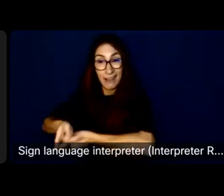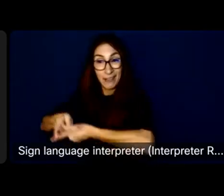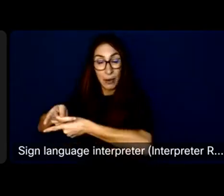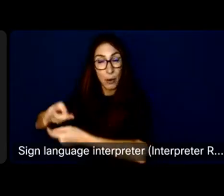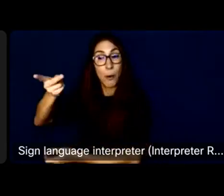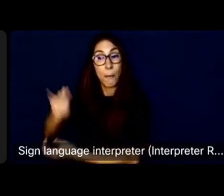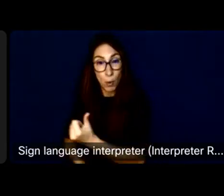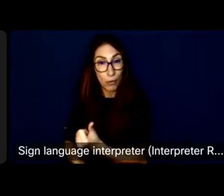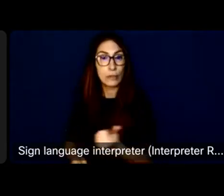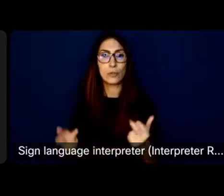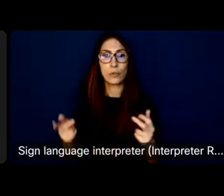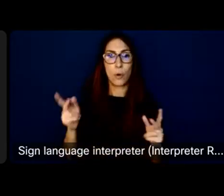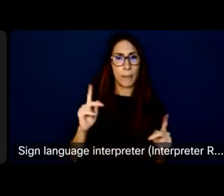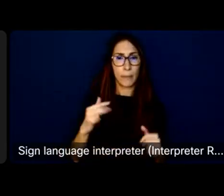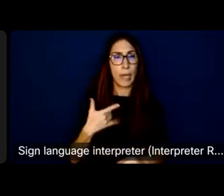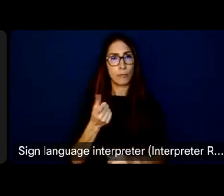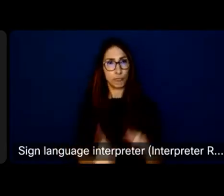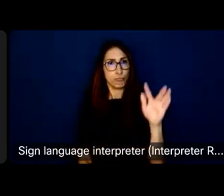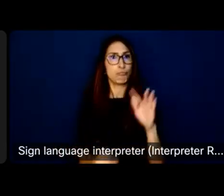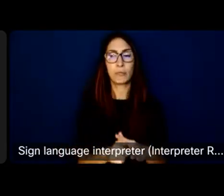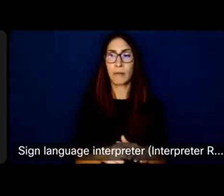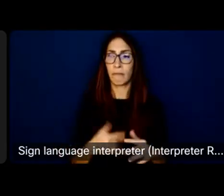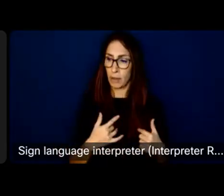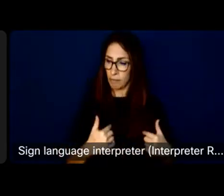space and advocate for themselves. In some cases,